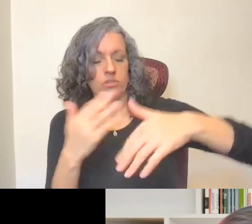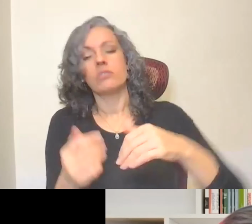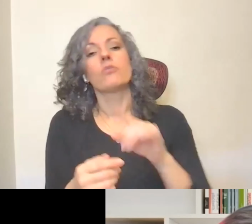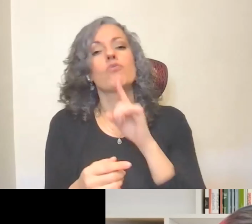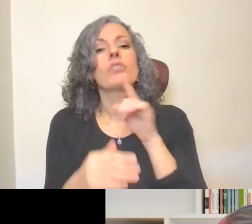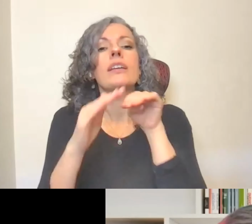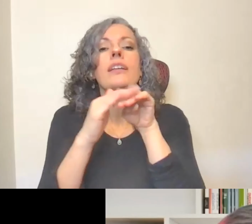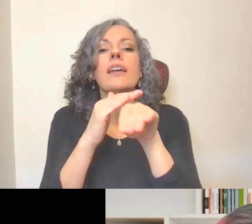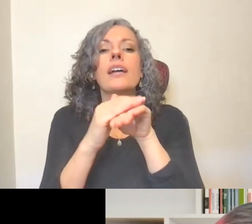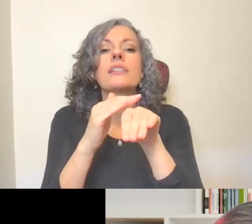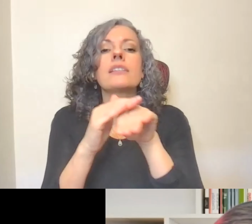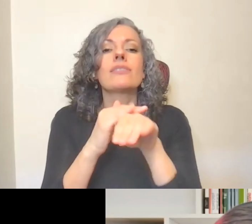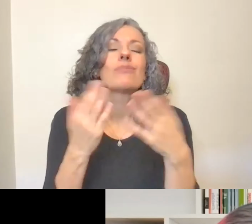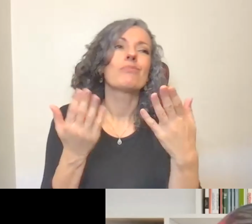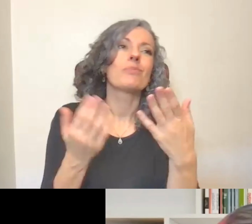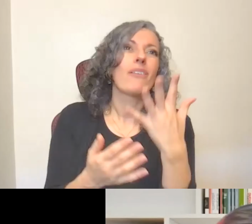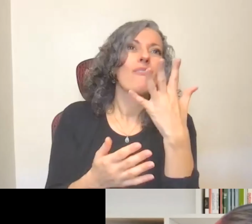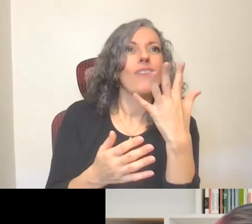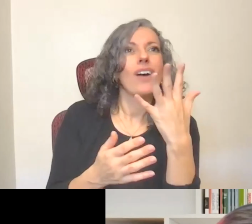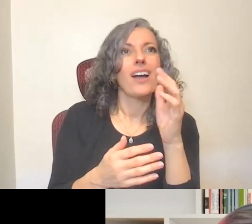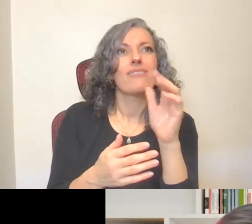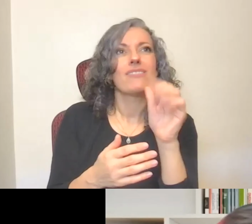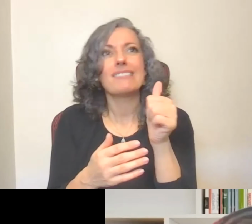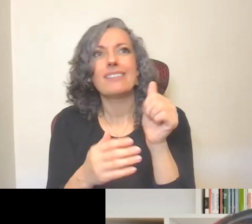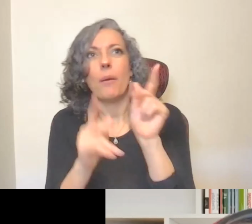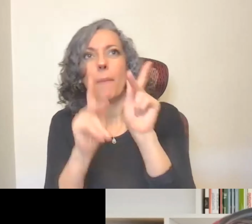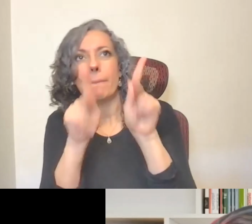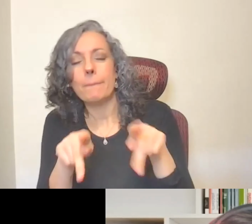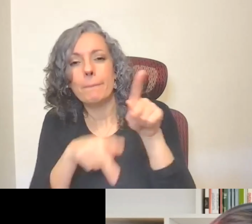I don't know, it's like five or ten percent more of time, like of my documentation time,